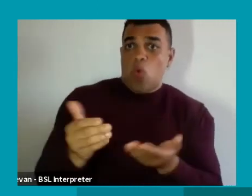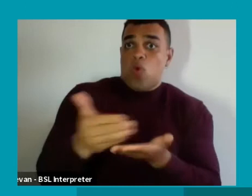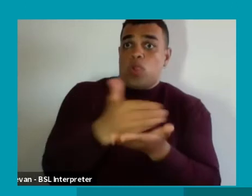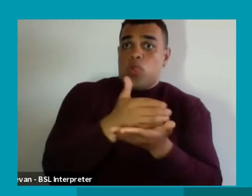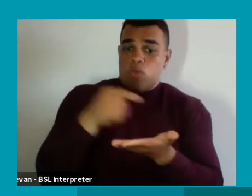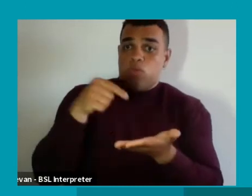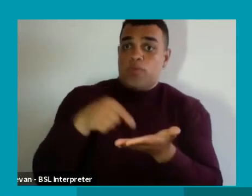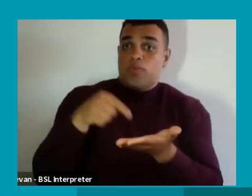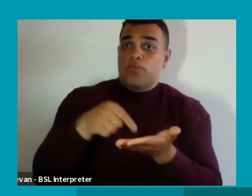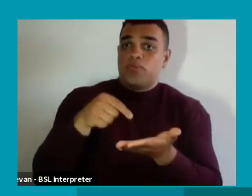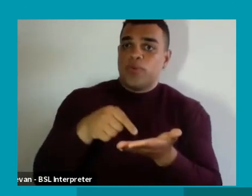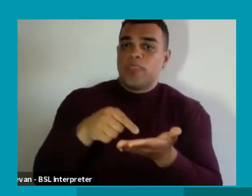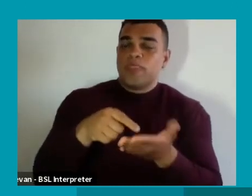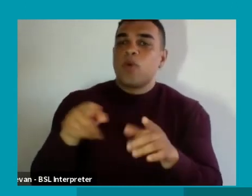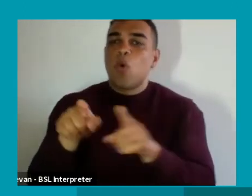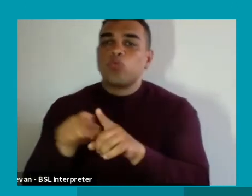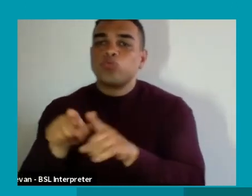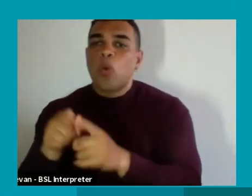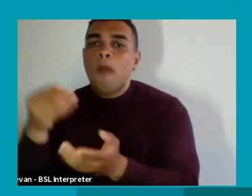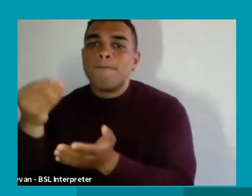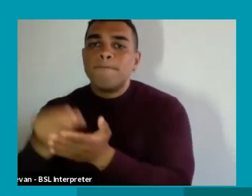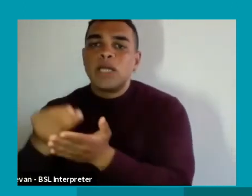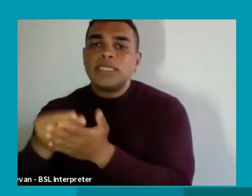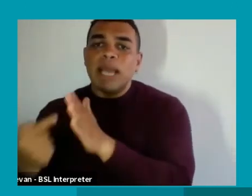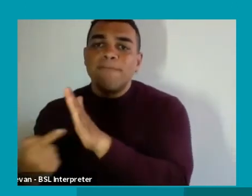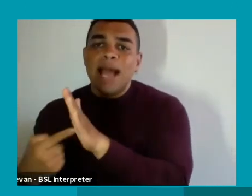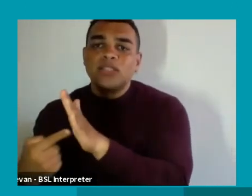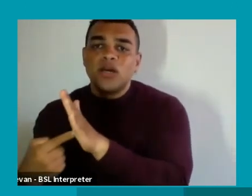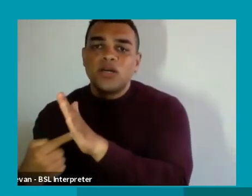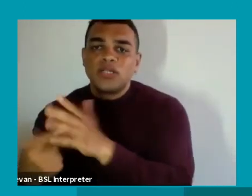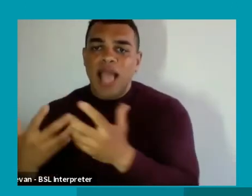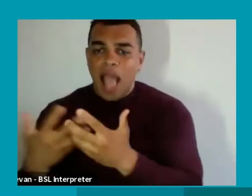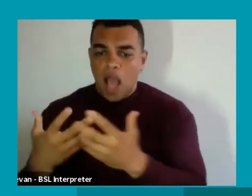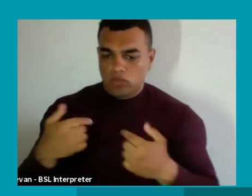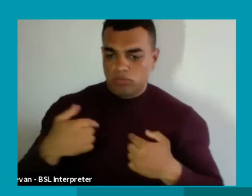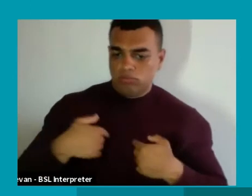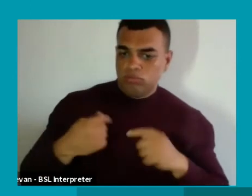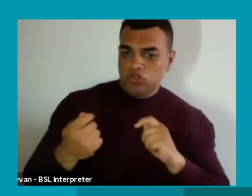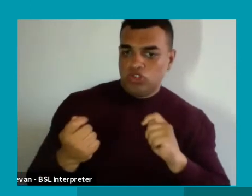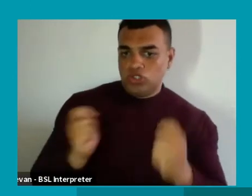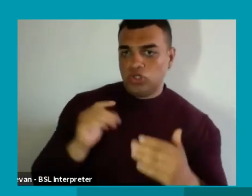a reasonable adjustments, access to work. So please I encourage you to spend